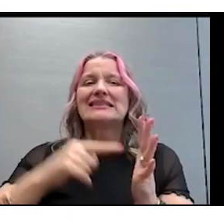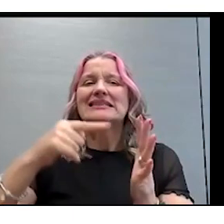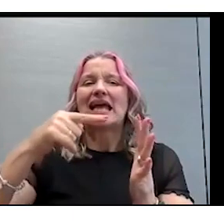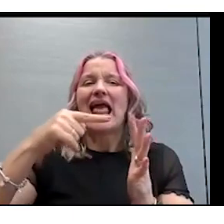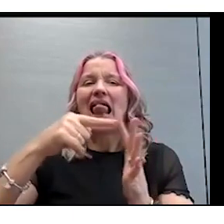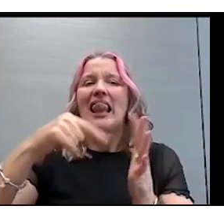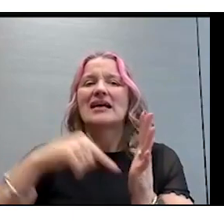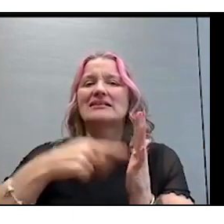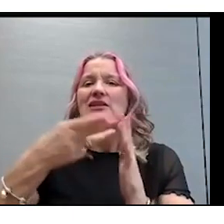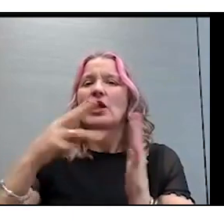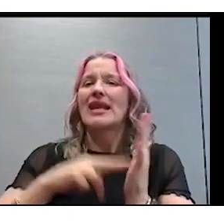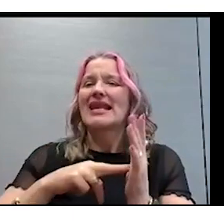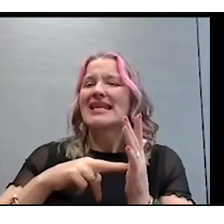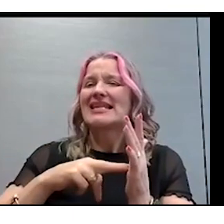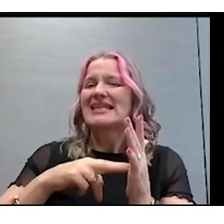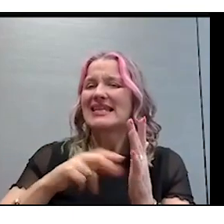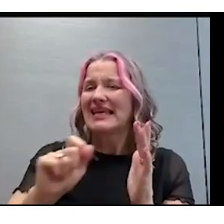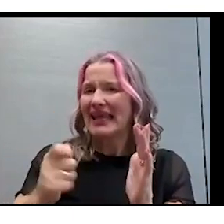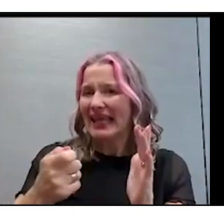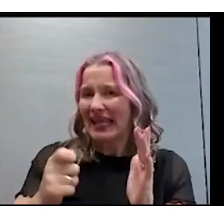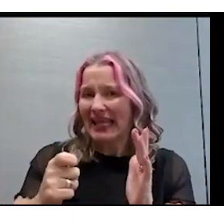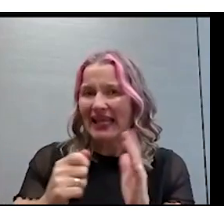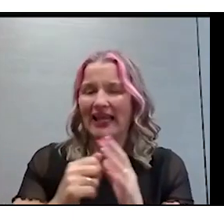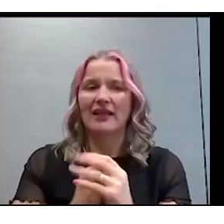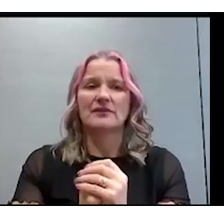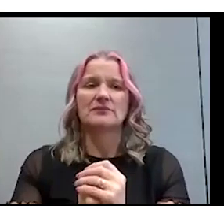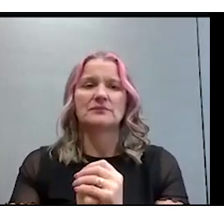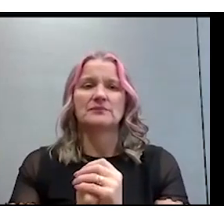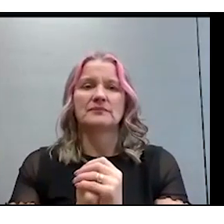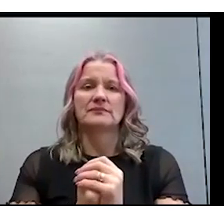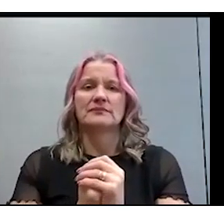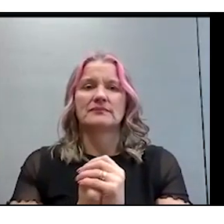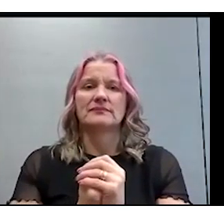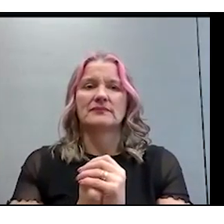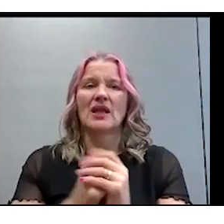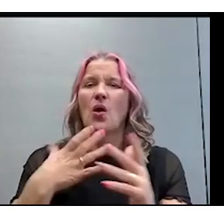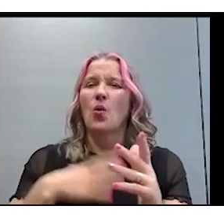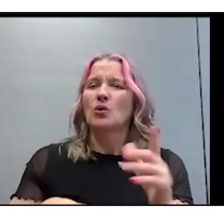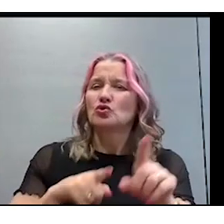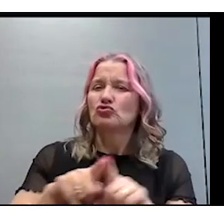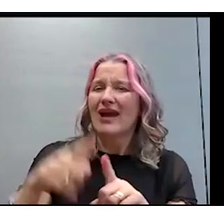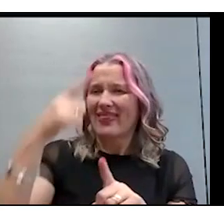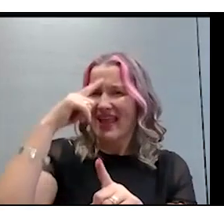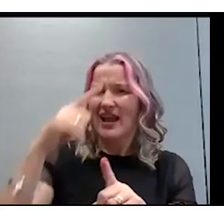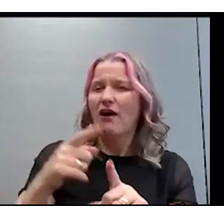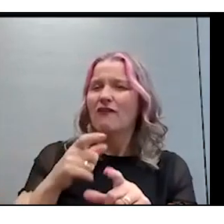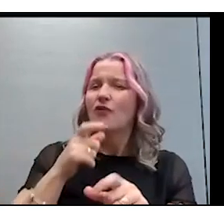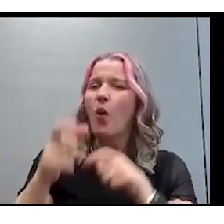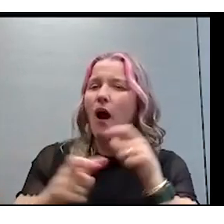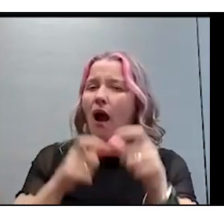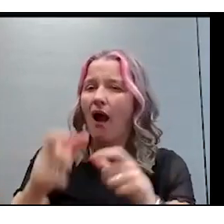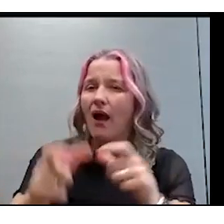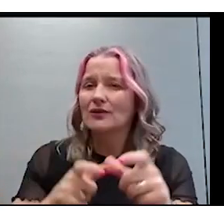interest of time as I want to really go forward in terms of mitigations.